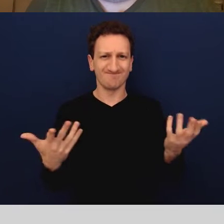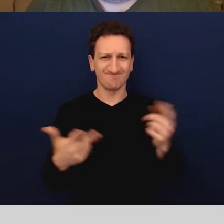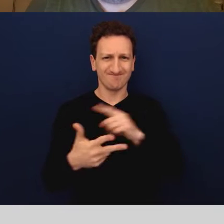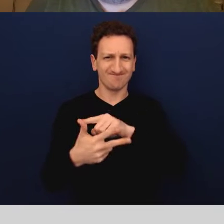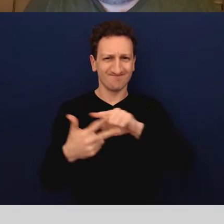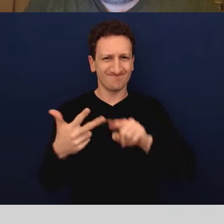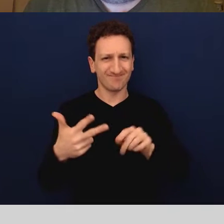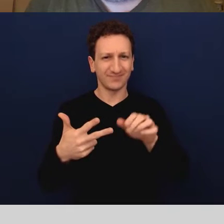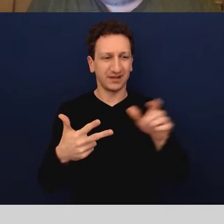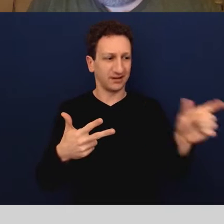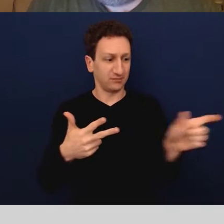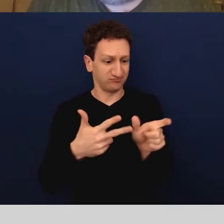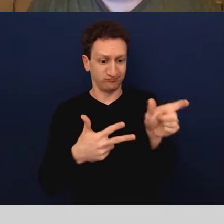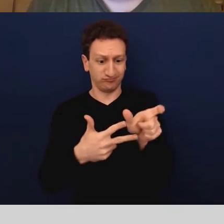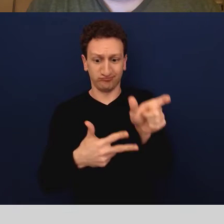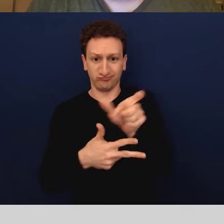and let's dig into that a bit.